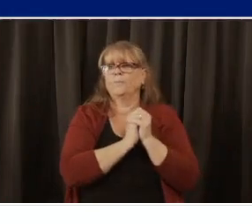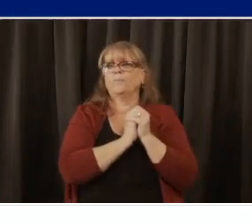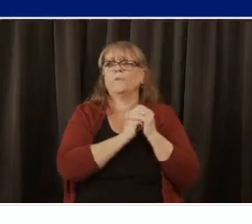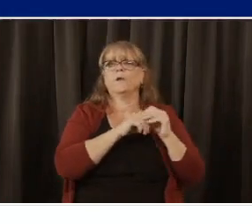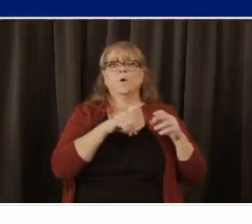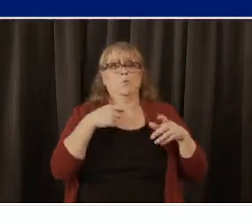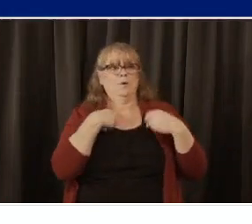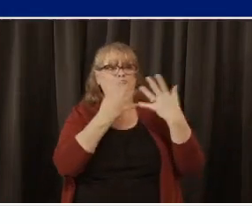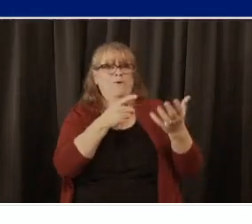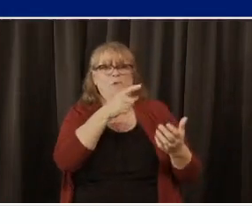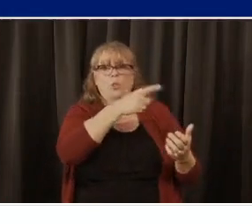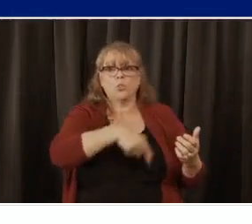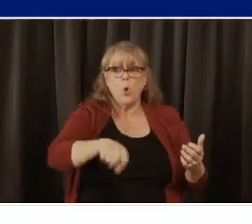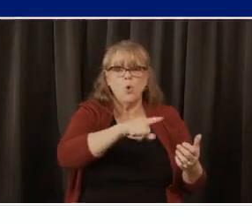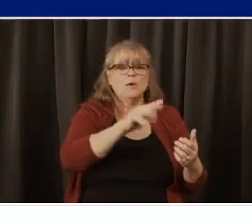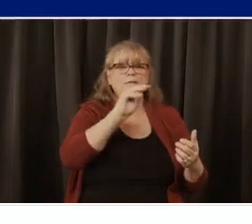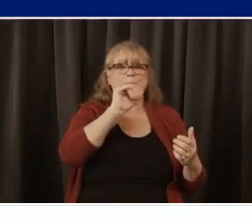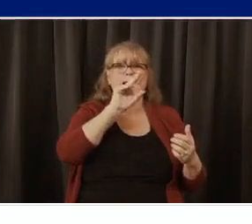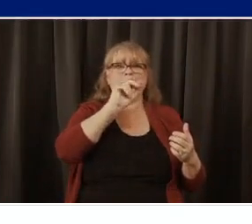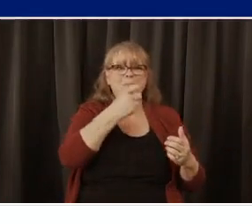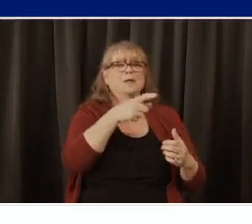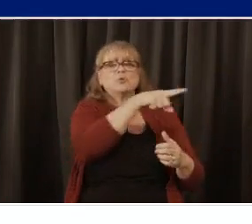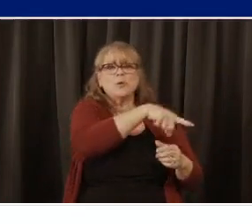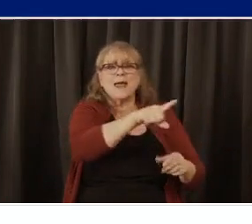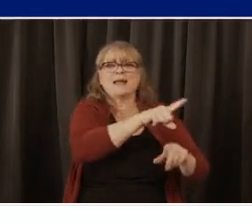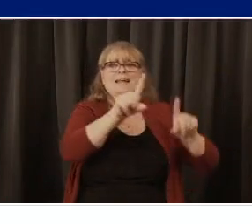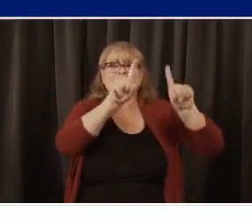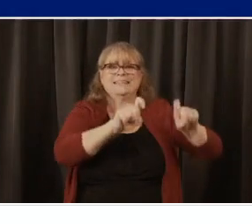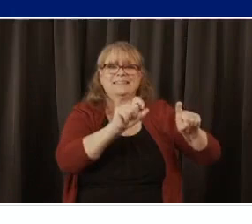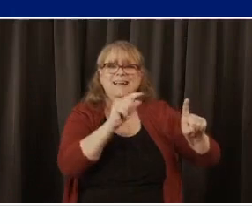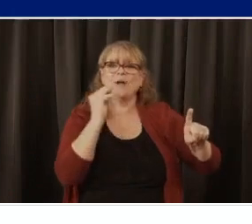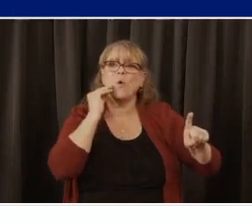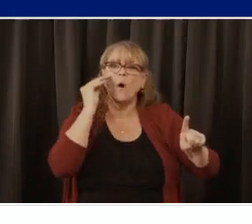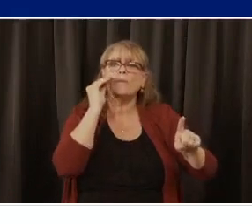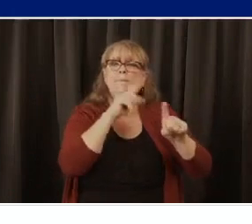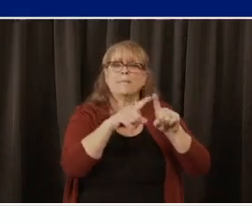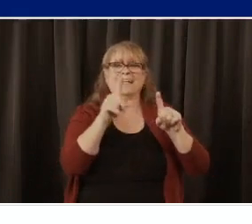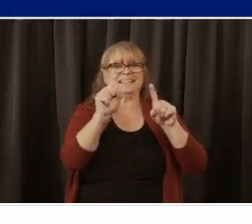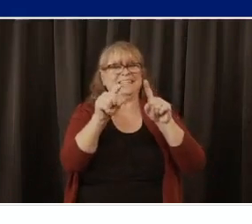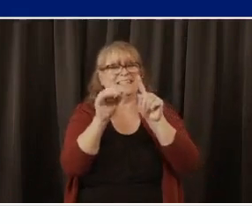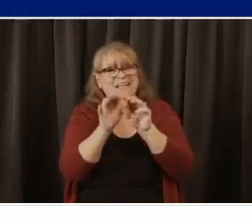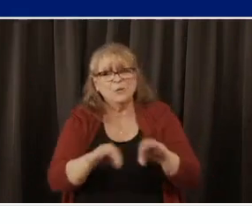asymptomatic spreader or mildly symptomatic and to catch it before it turns into five cases or